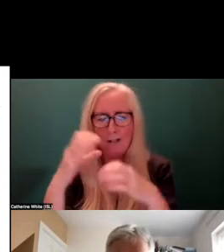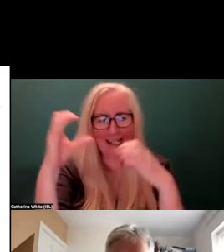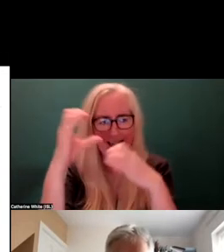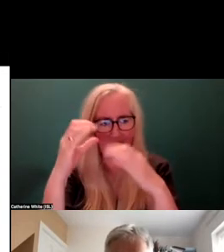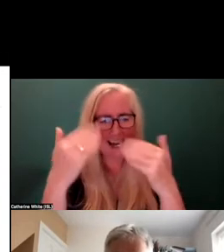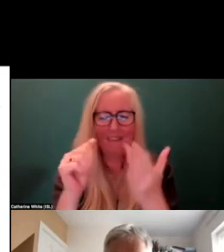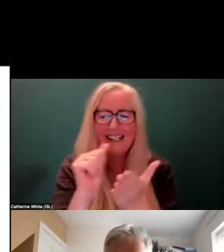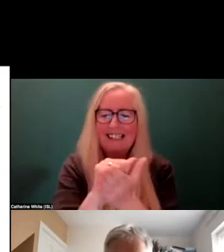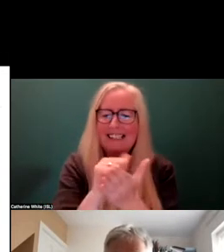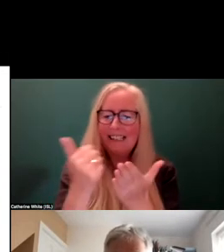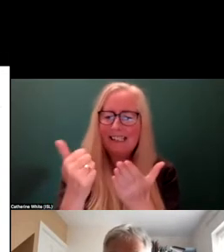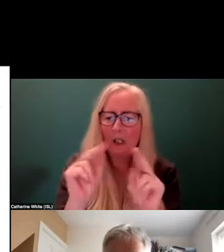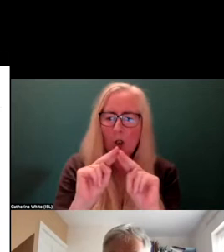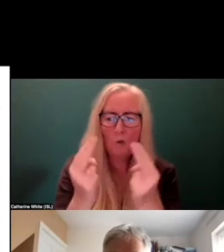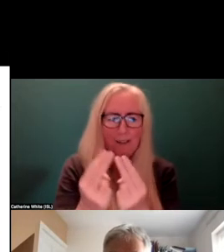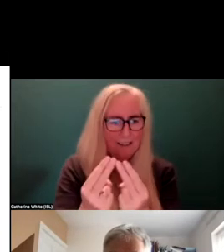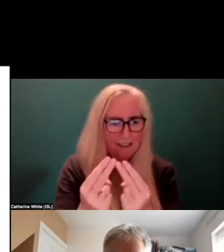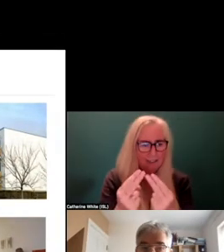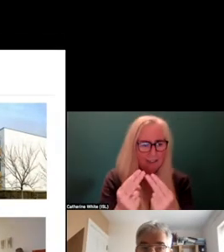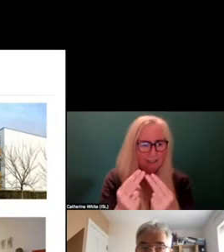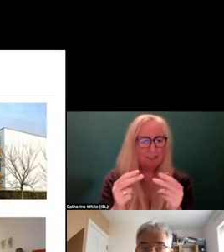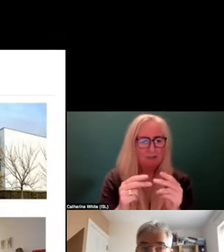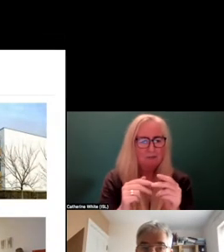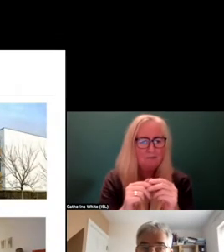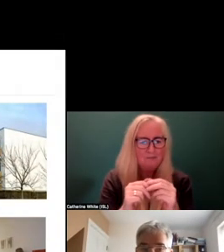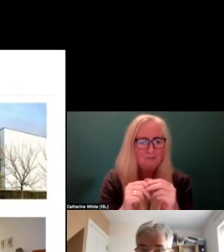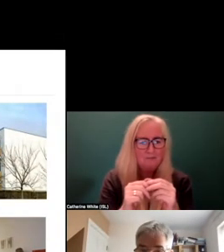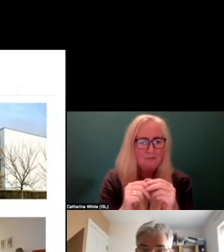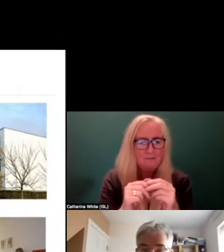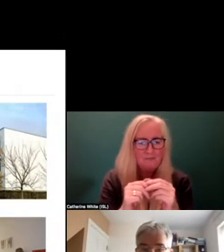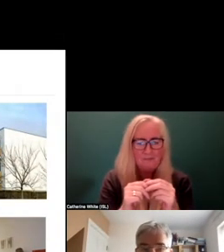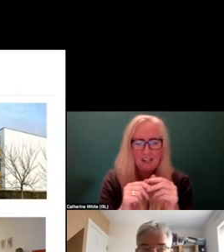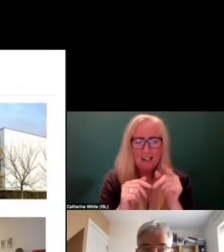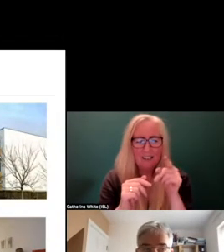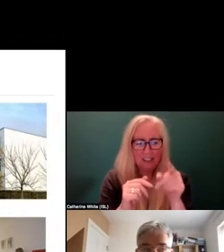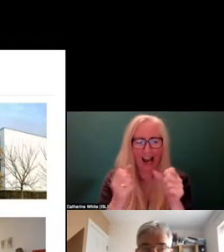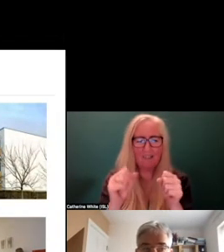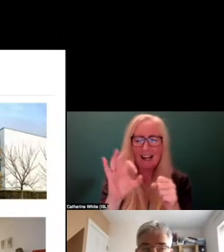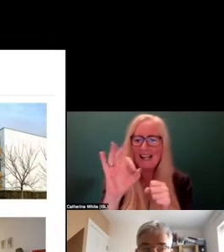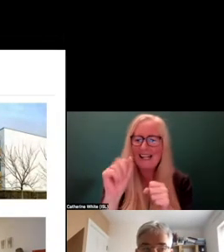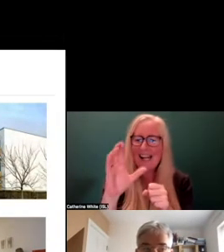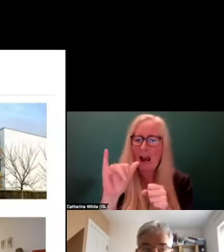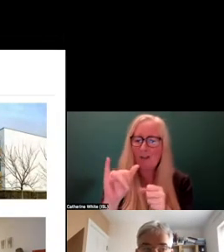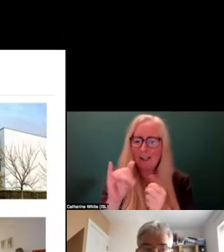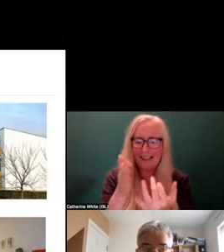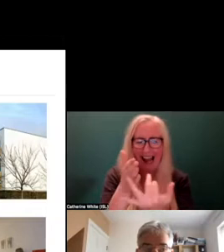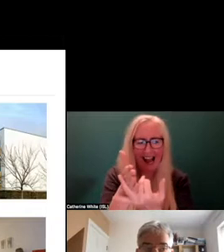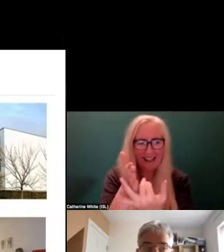It's 16 units around dual-aspect patterns of sort of street and gallery access.